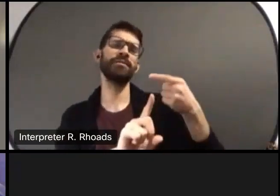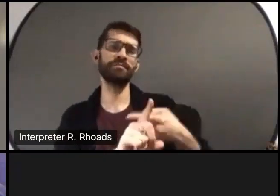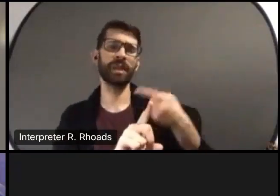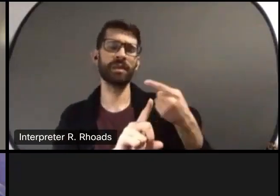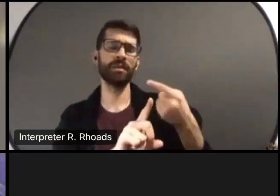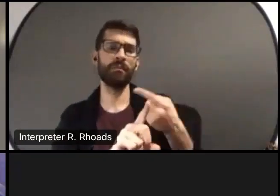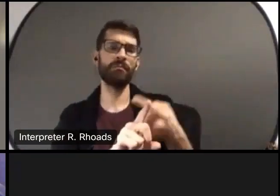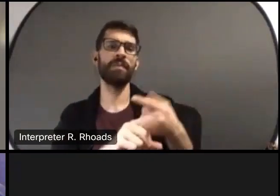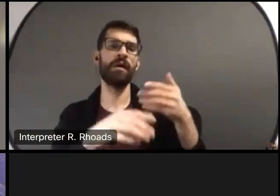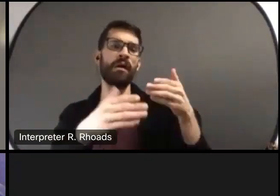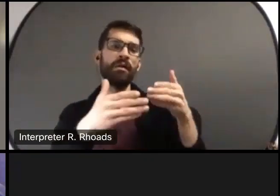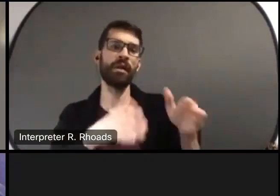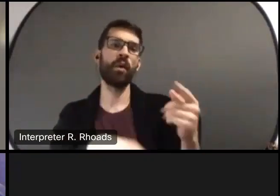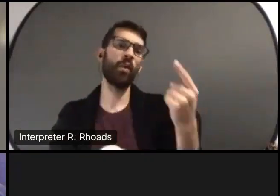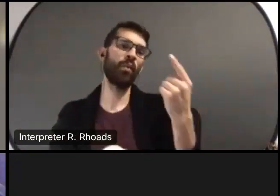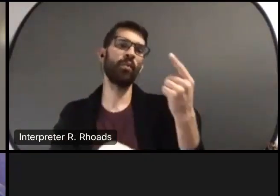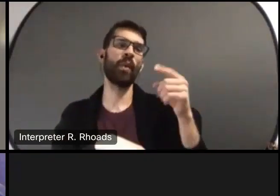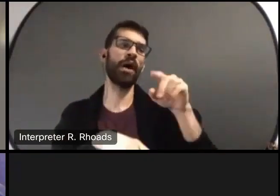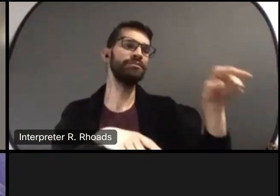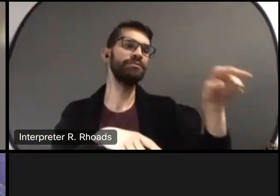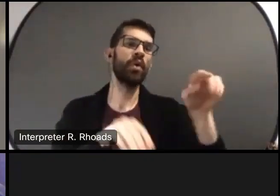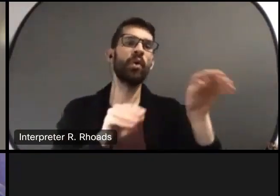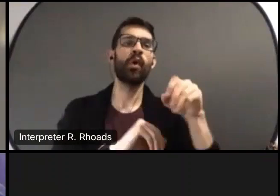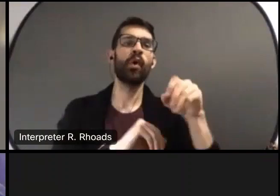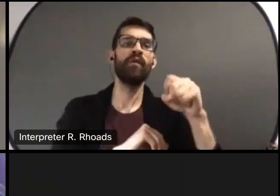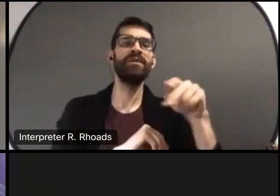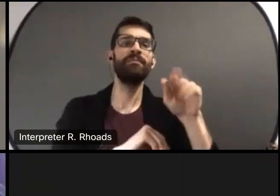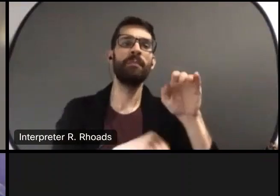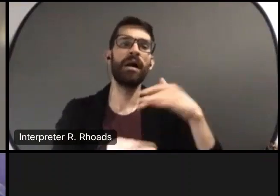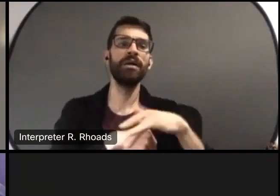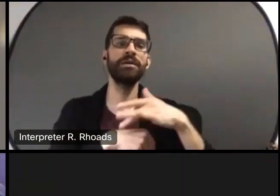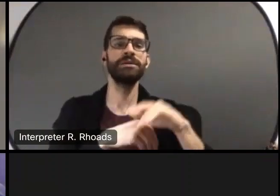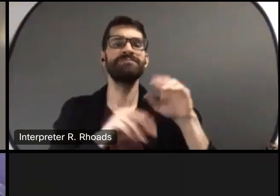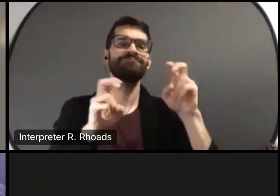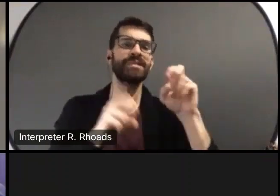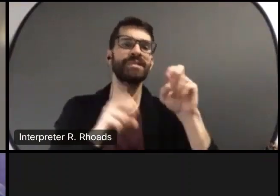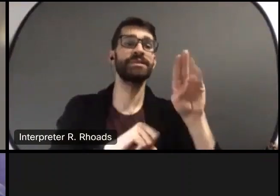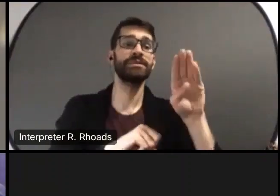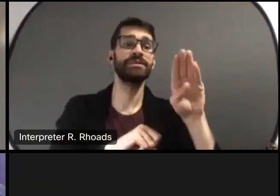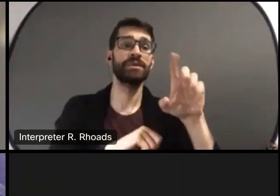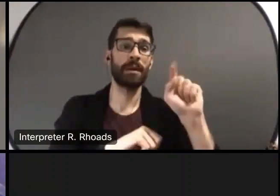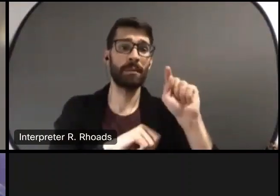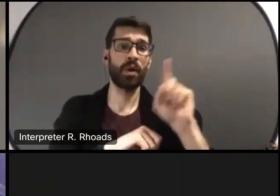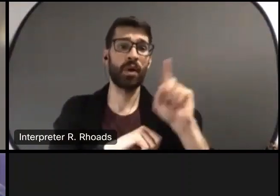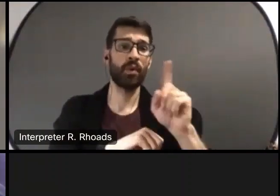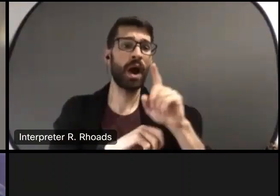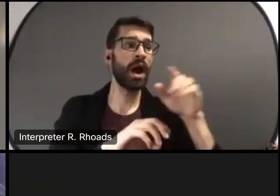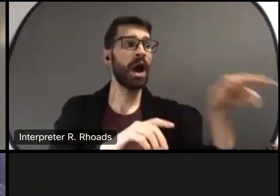office spaces within their office that could be designated as your safe keeping place and maybe